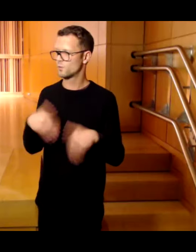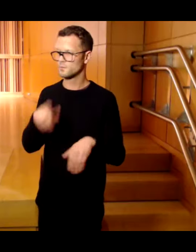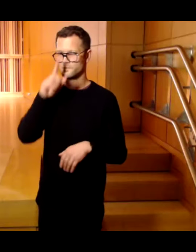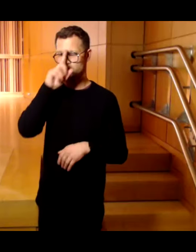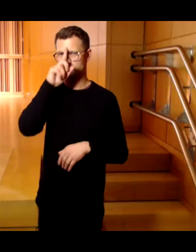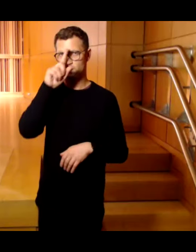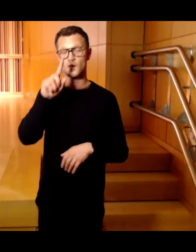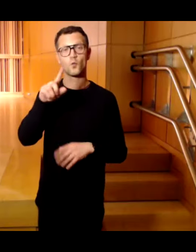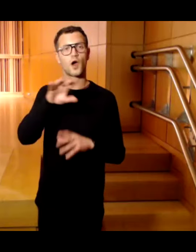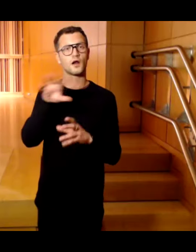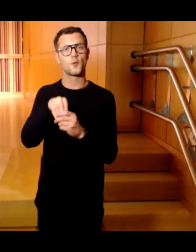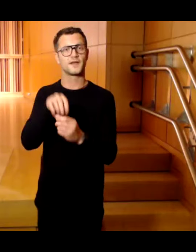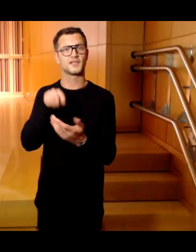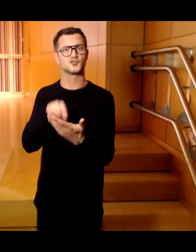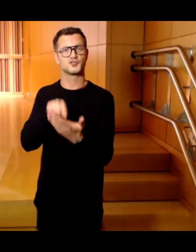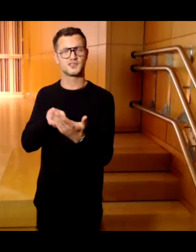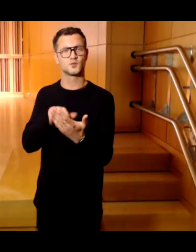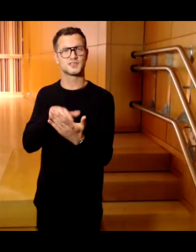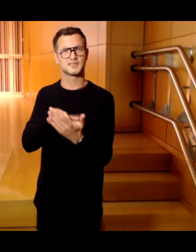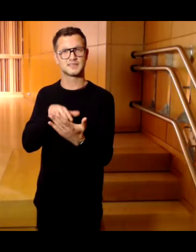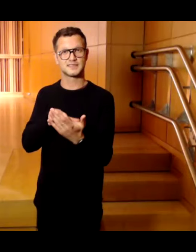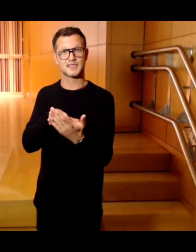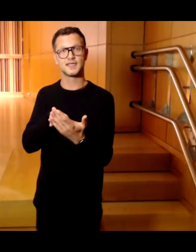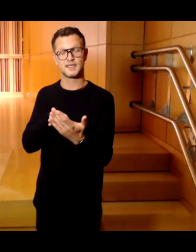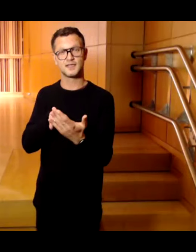was his debut study, the still-dazzling conjugal union, the body, the.